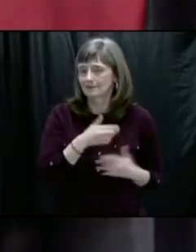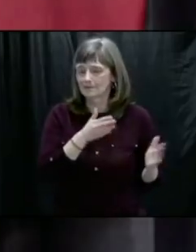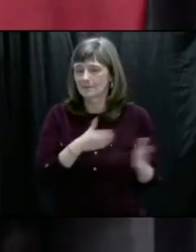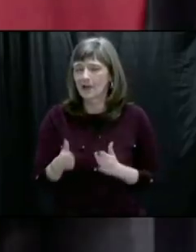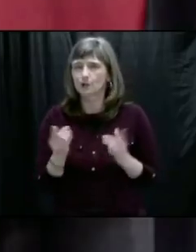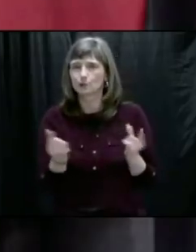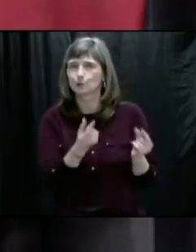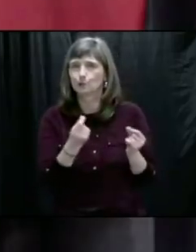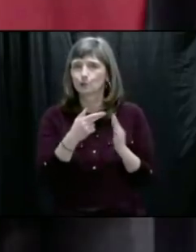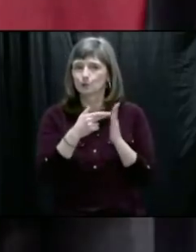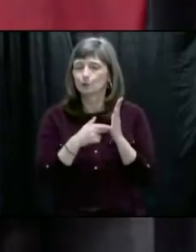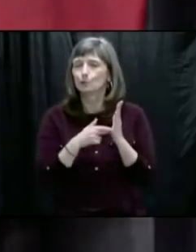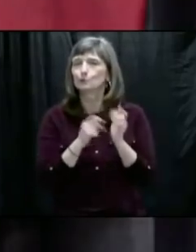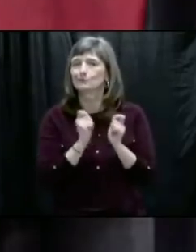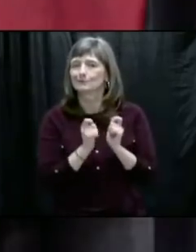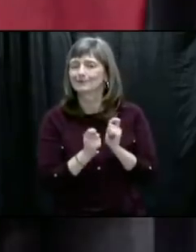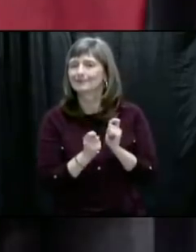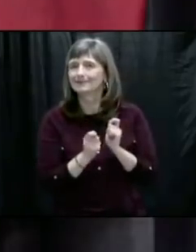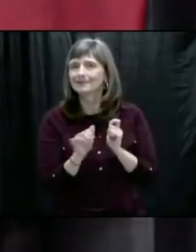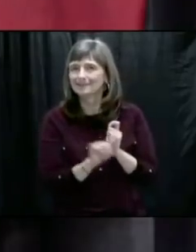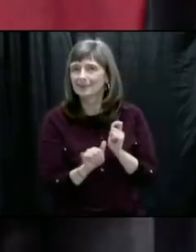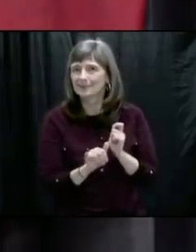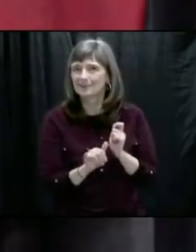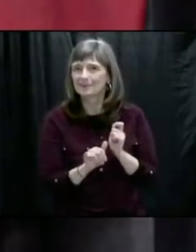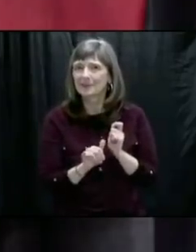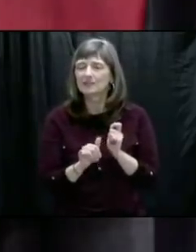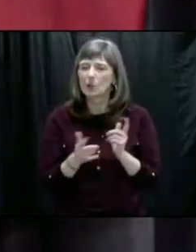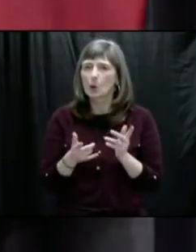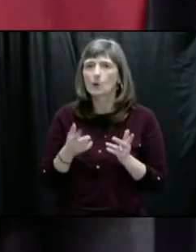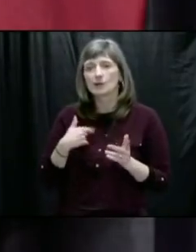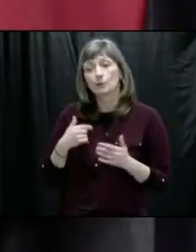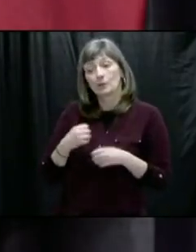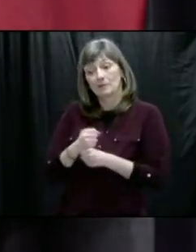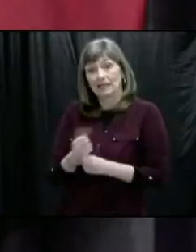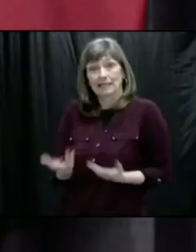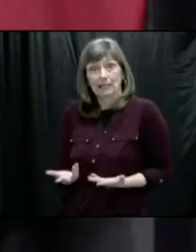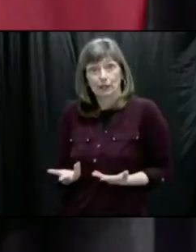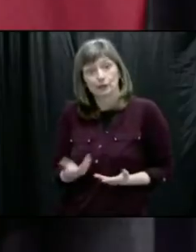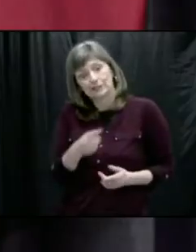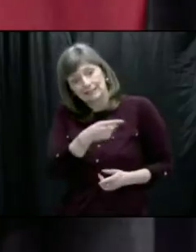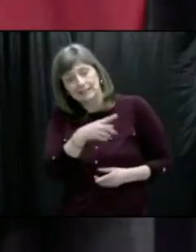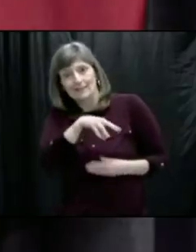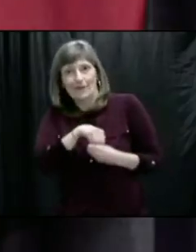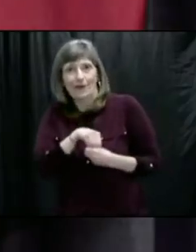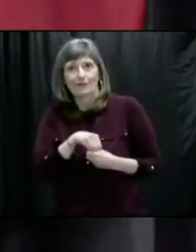HEALTHCARE ADMINISTRATORS AS TO HOW BEST TO RESPOND.